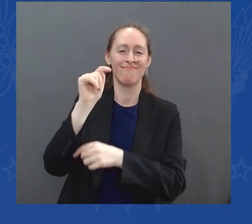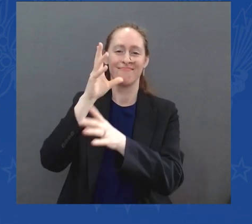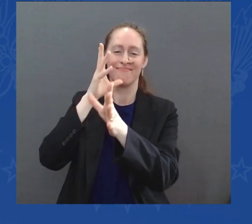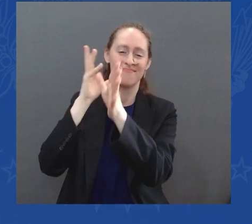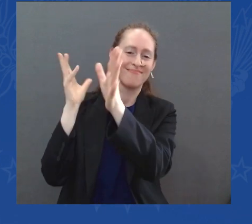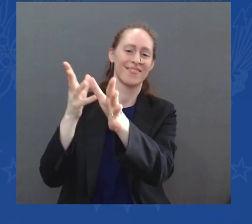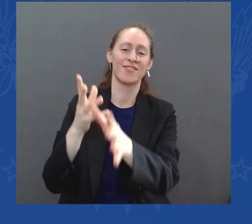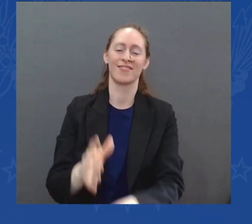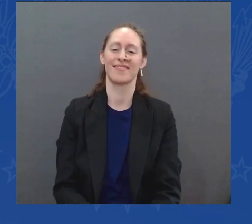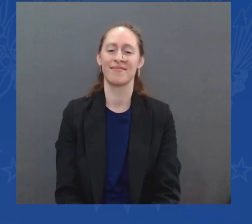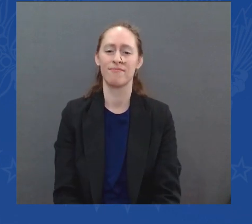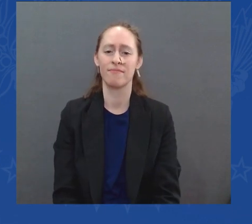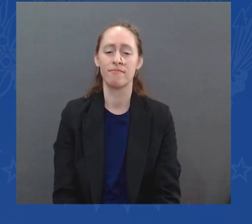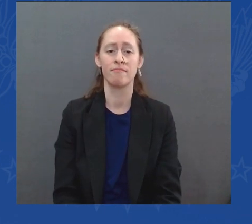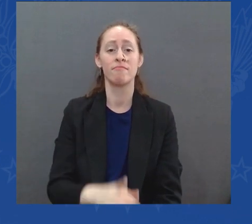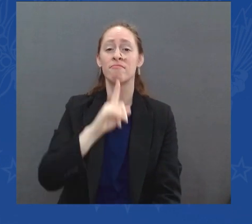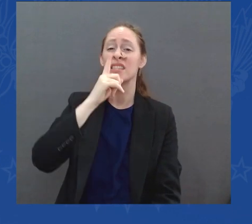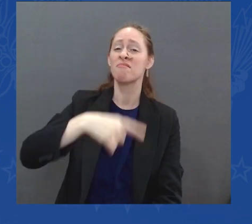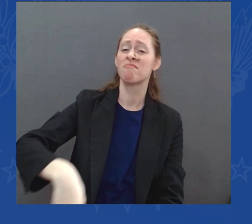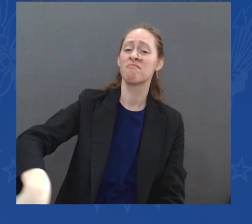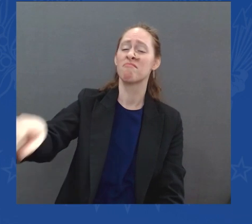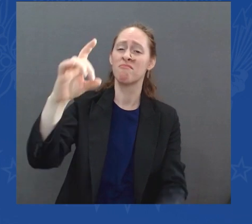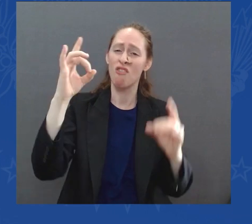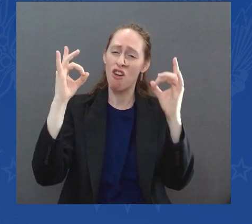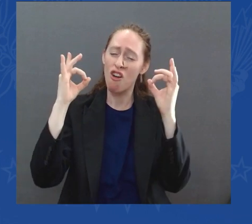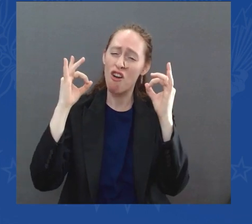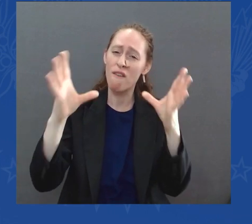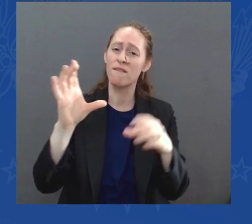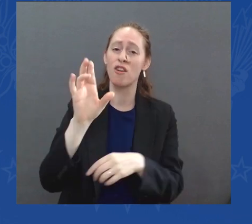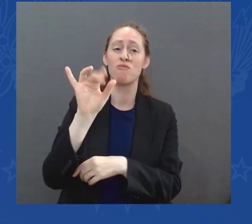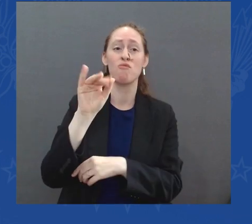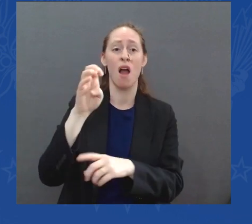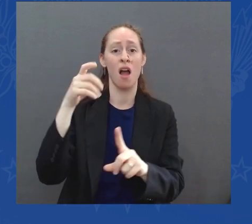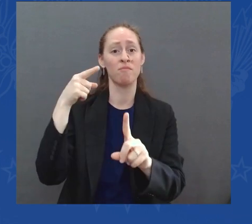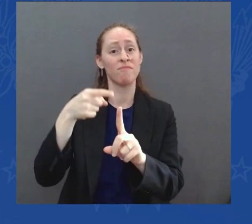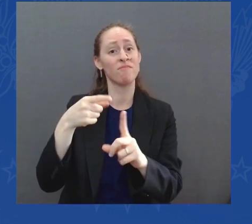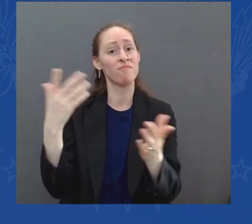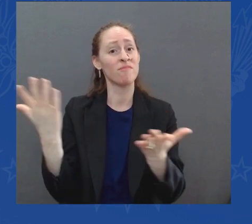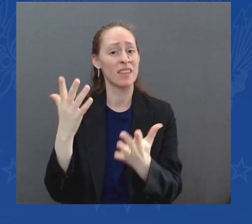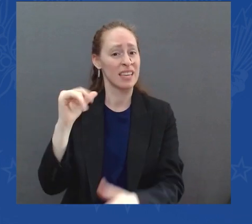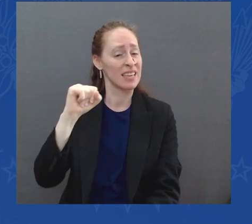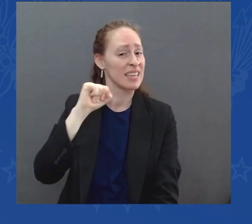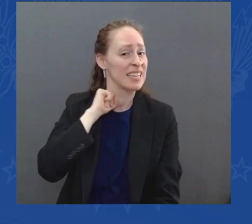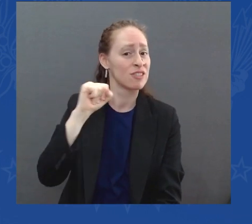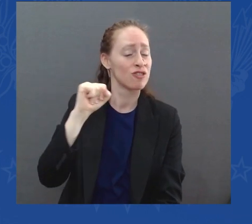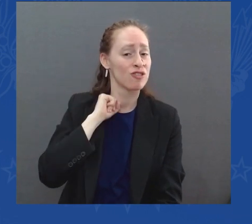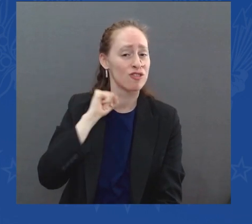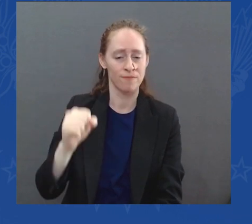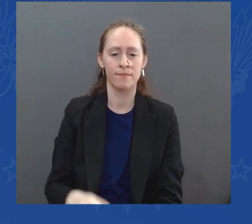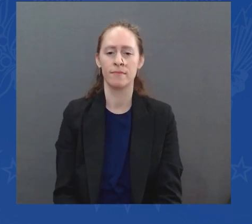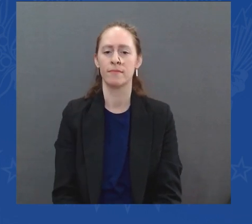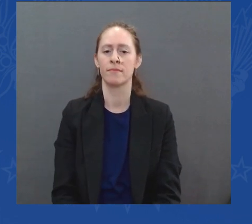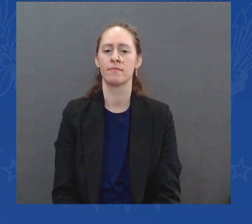She was born enslaved in 1860 to Holly Springs, Mississippi, the same state where 14 year old Emmett